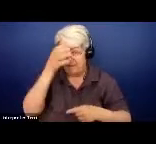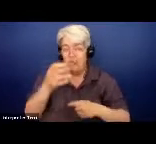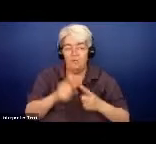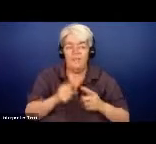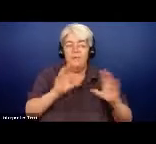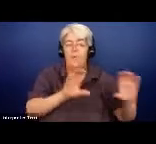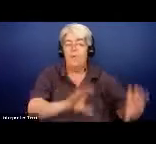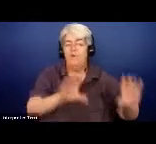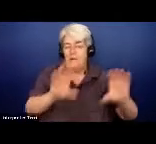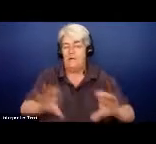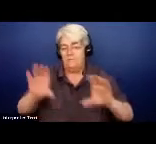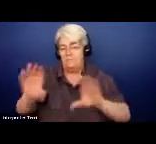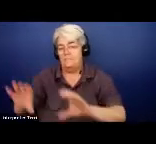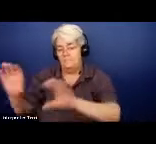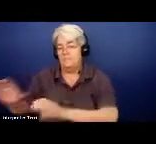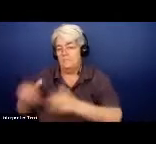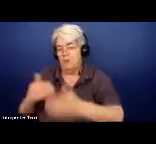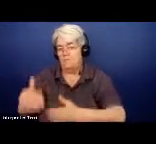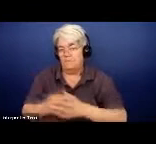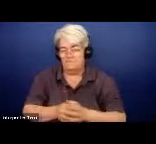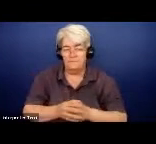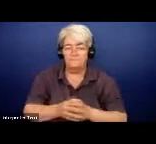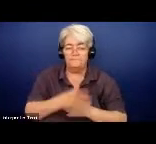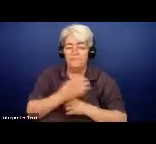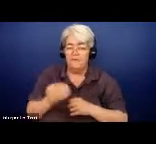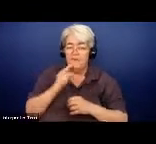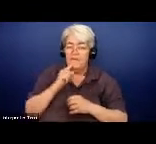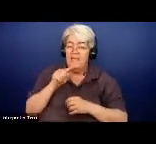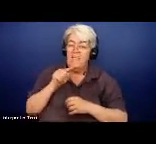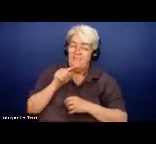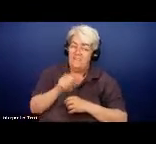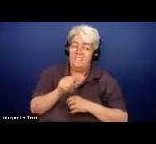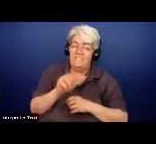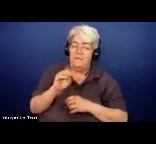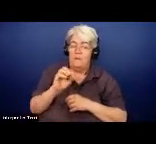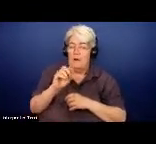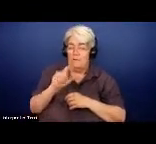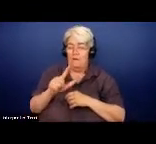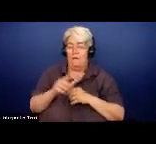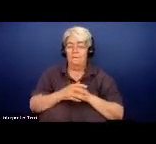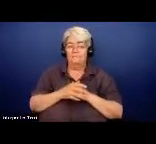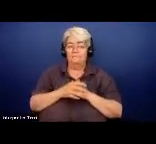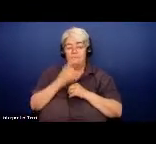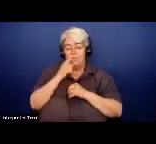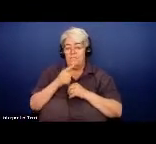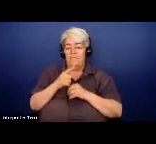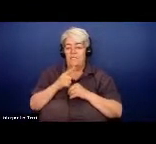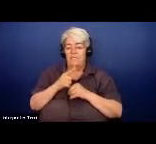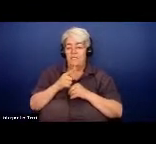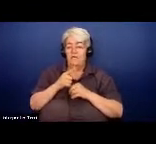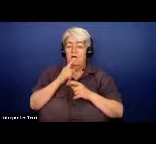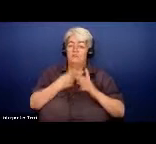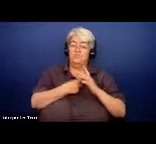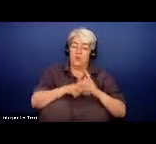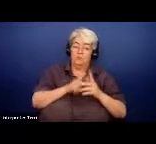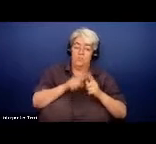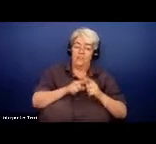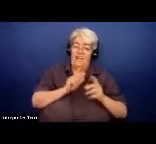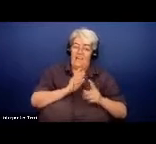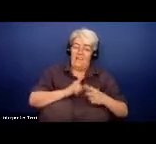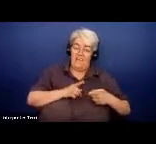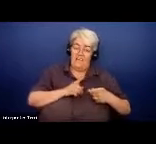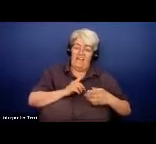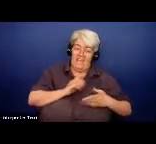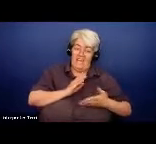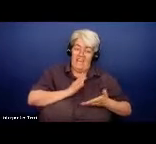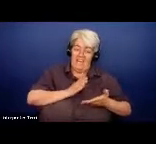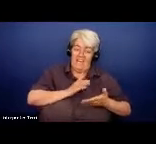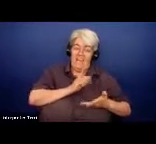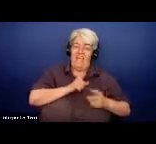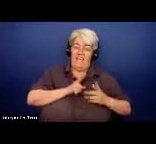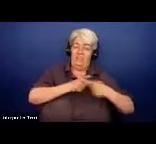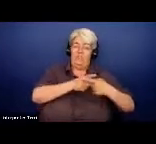that process. In the intercept zero